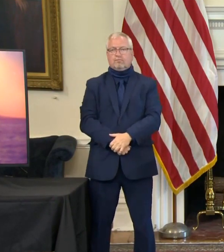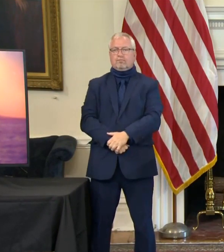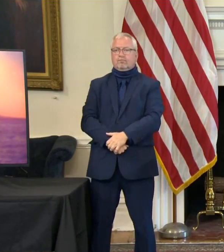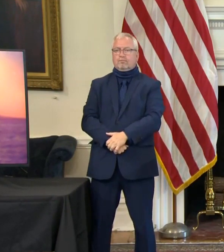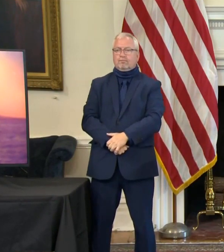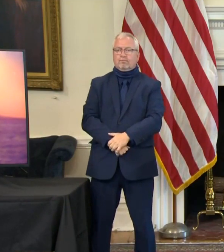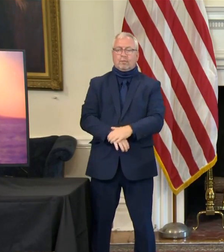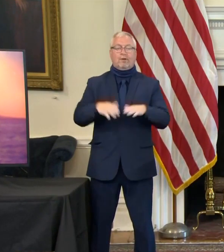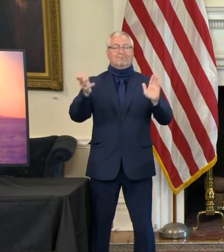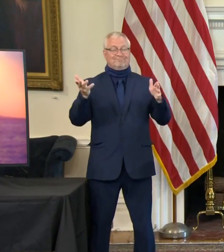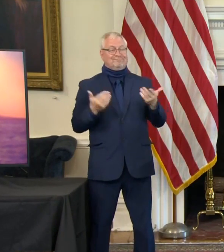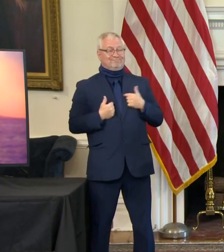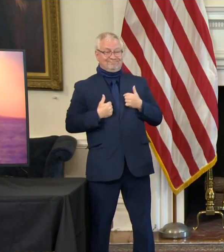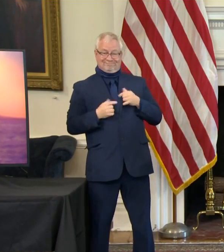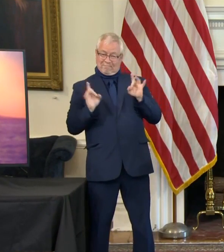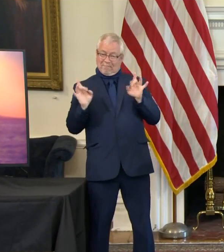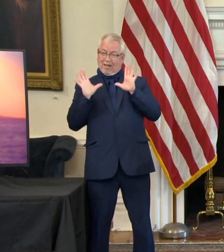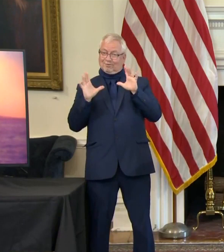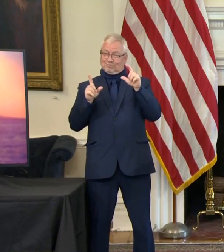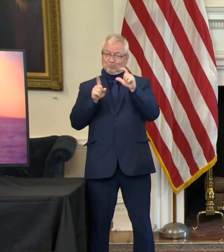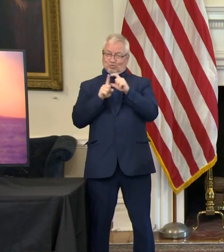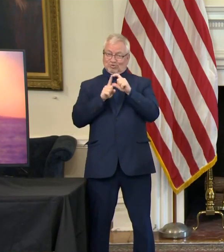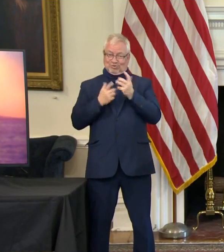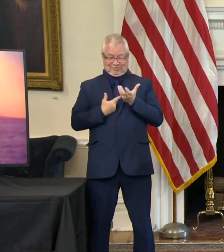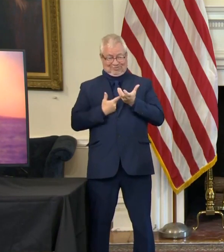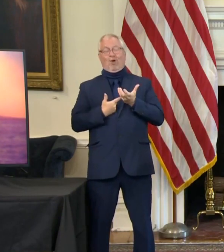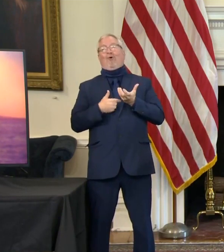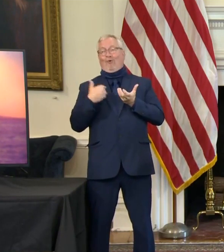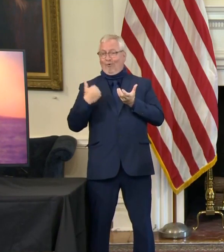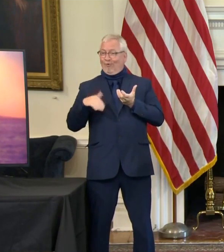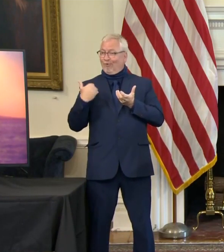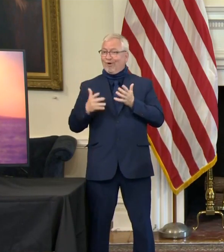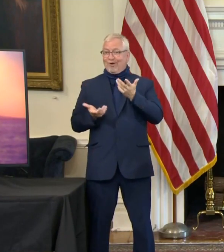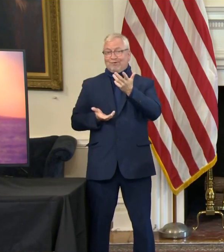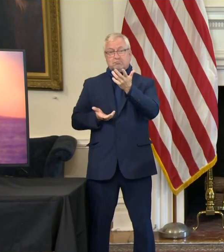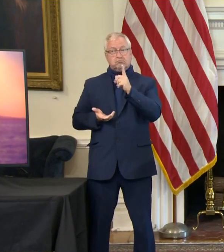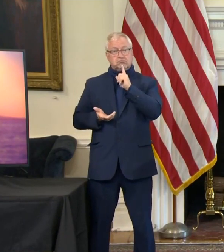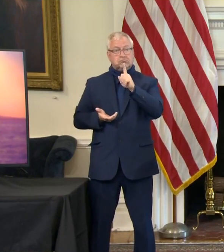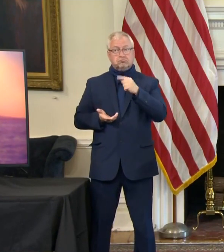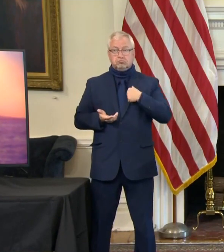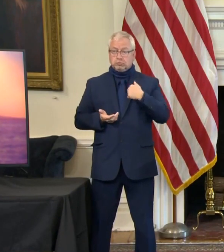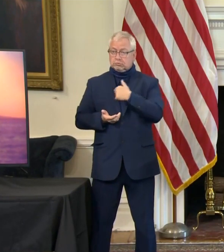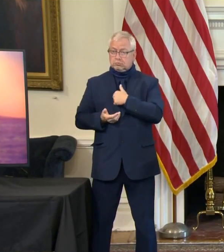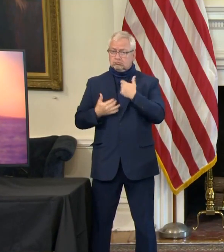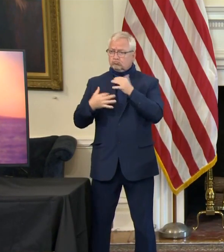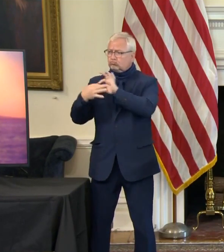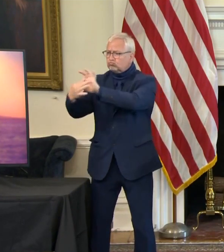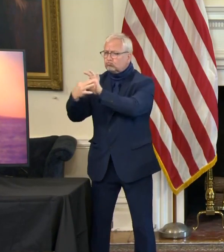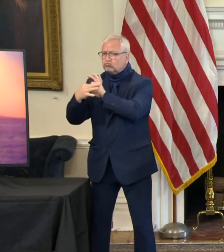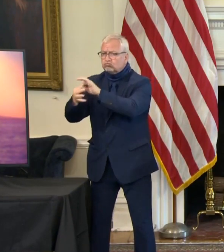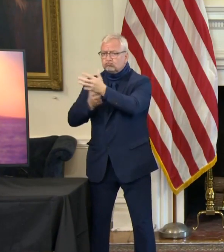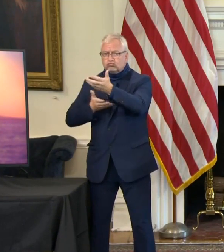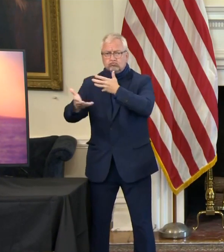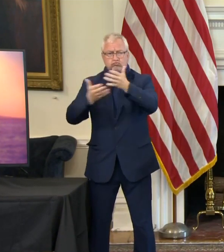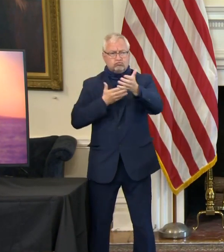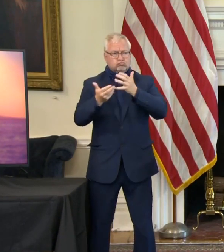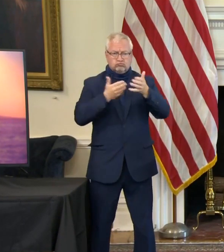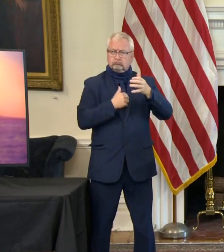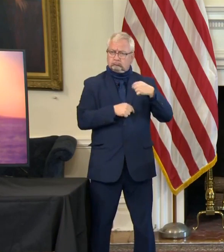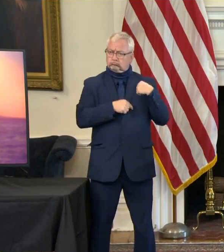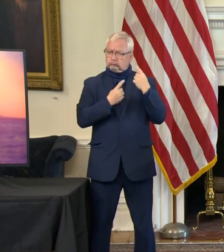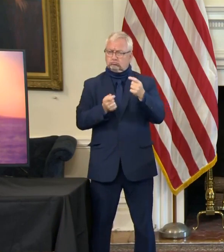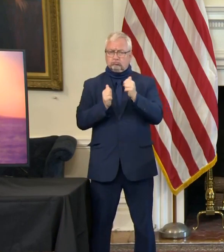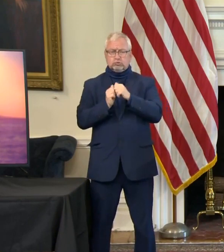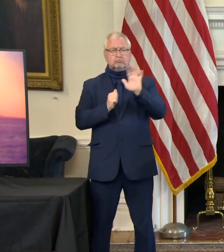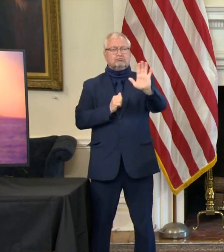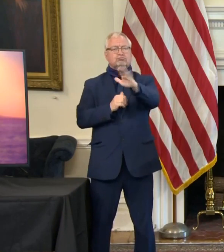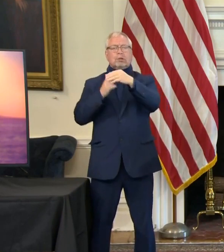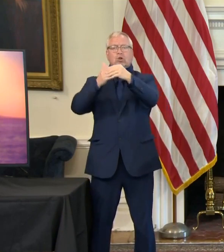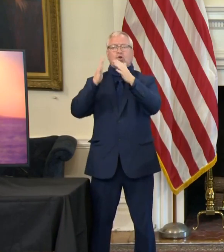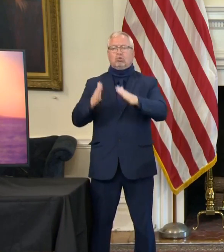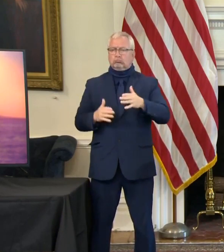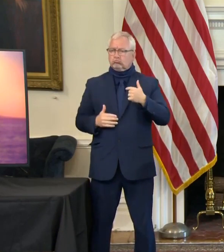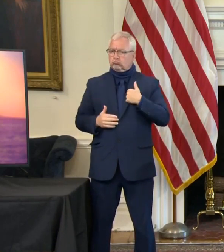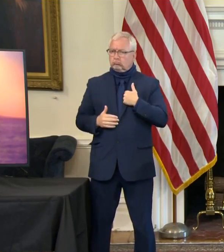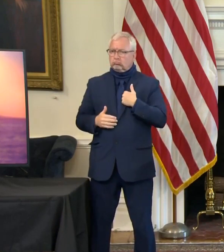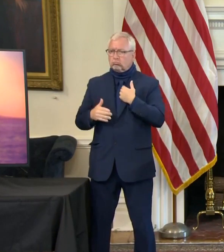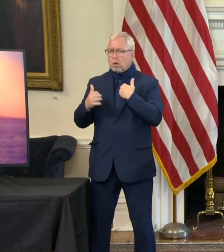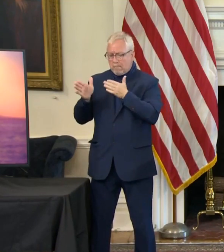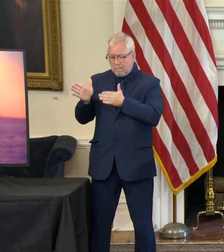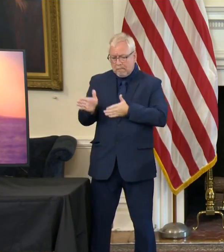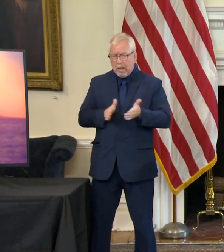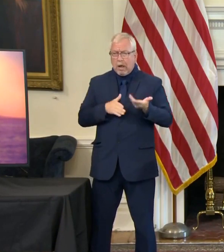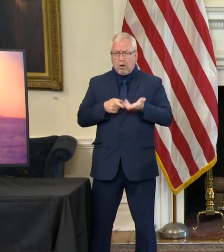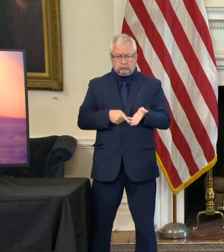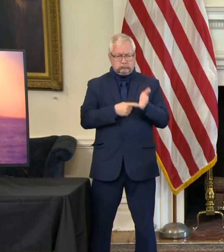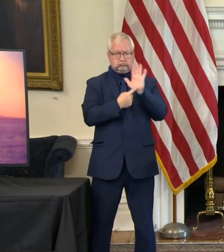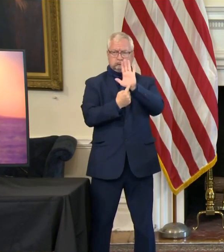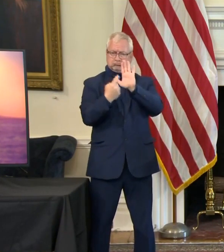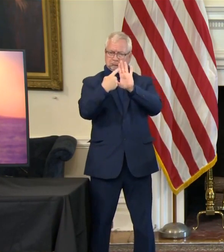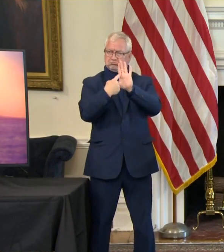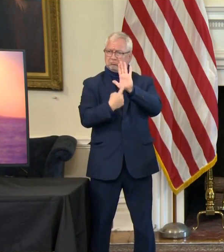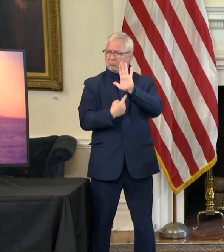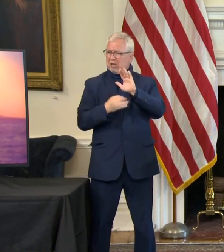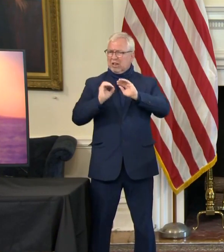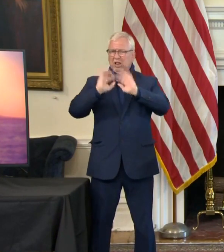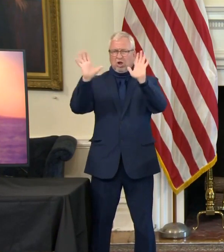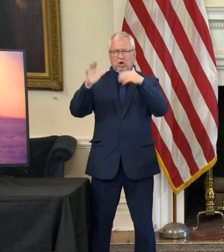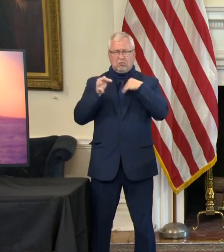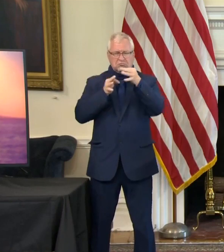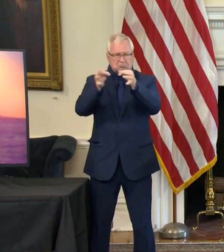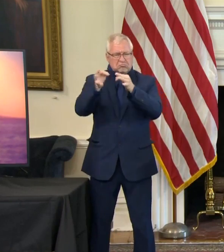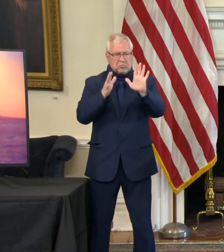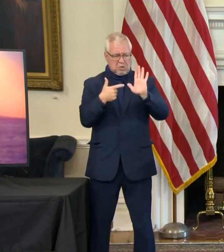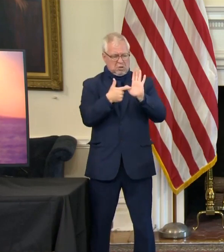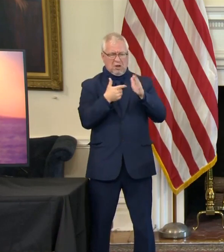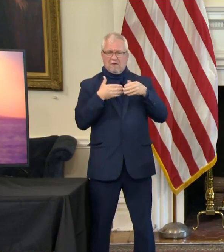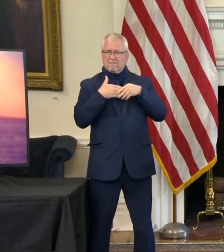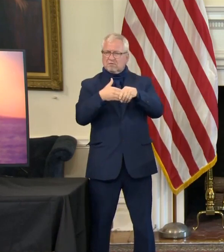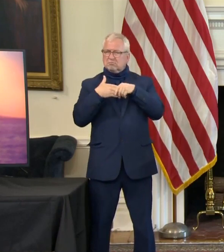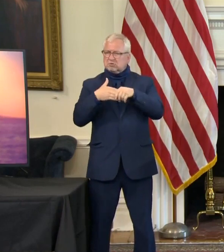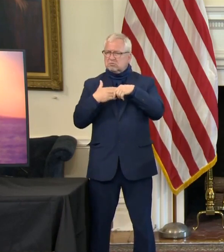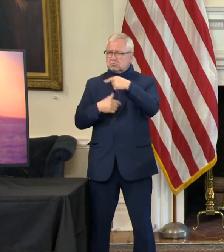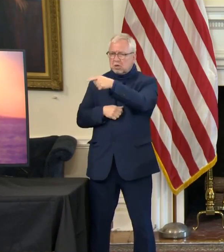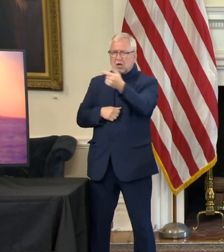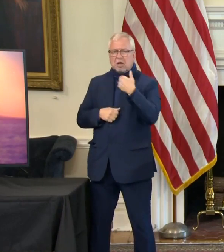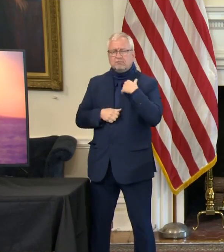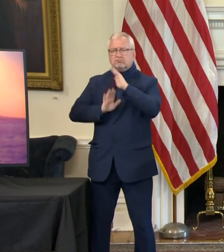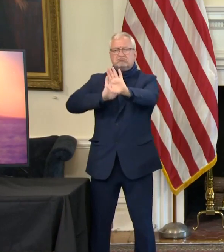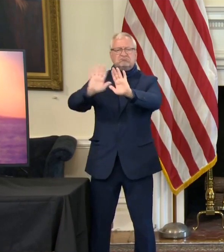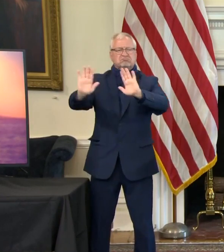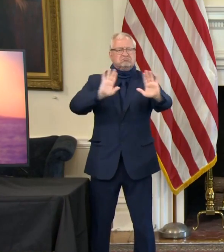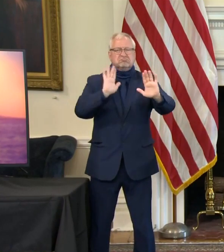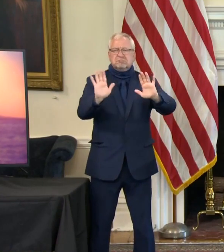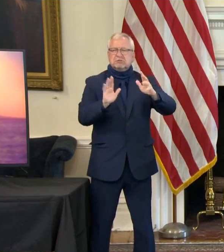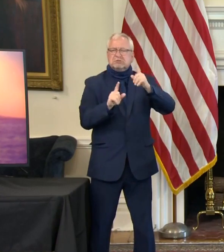I DO NOT HAVE ANY MAGIC WORDS, BUT WE HAVE BEEN WORKING I THINK VERY WELL WITH OUR LOCAL LEADERS AND OUR PLAN WHICH WE ROLLED OUT A WHILE AGO CALLED FOR FLEXIBILITY IN WORKING WITH